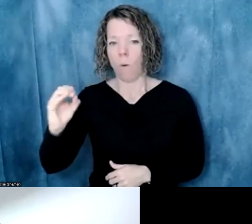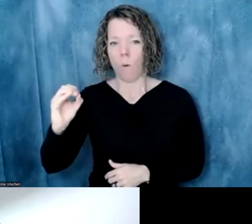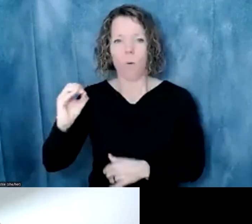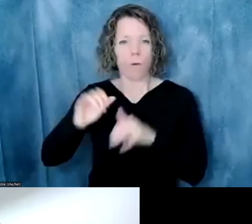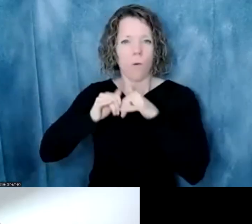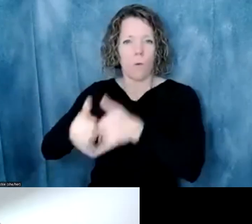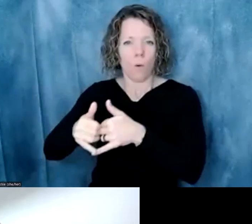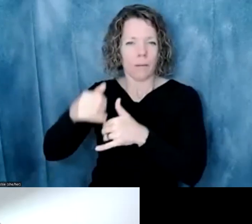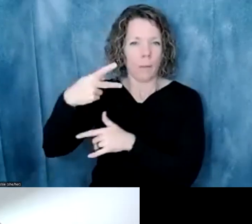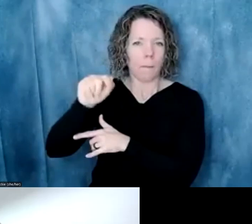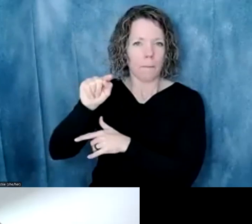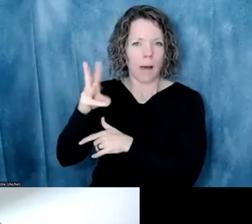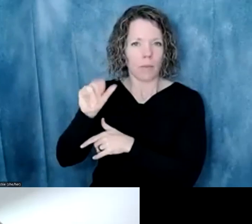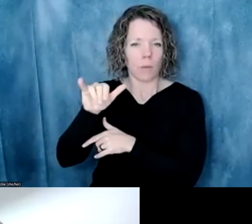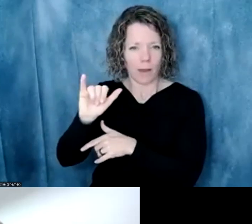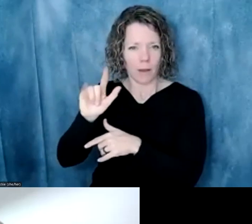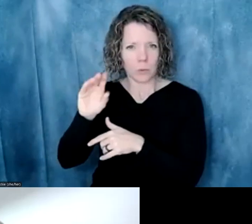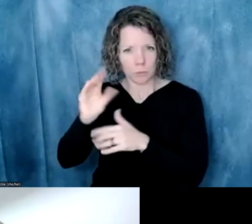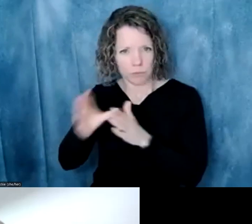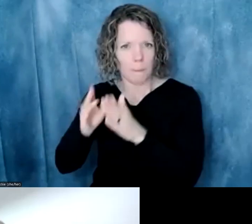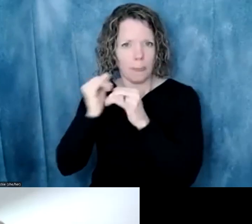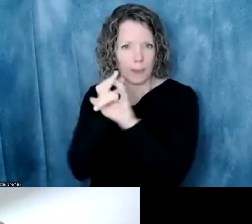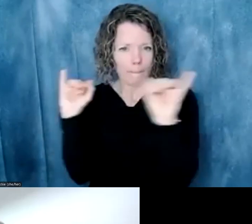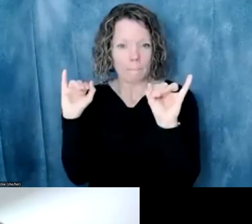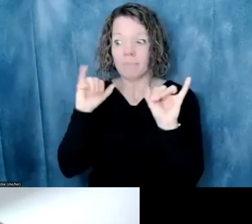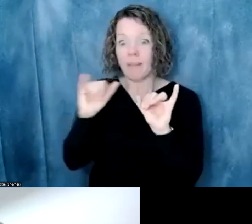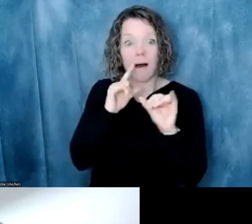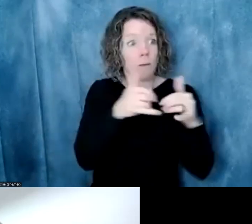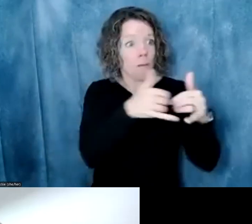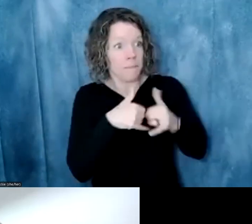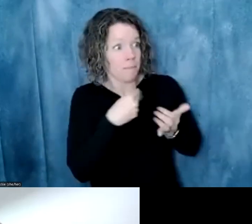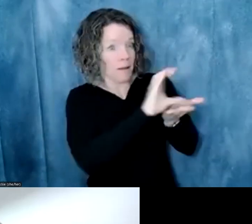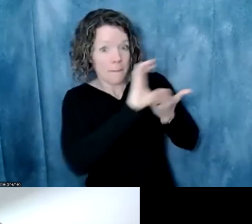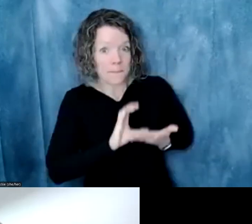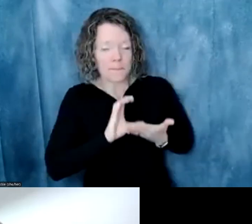which provided mentorship and advanced training to support her research in developing and evaluating